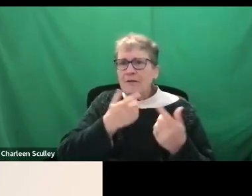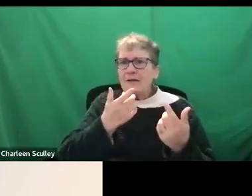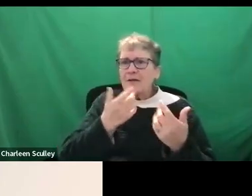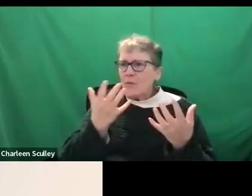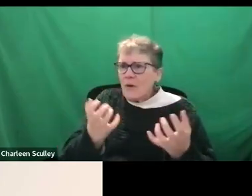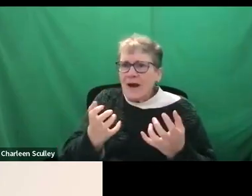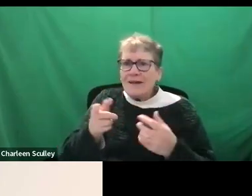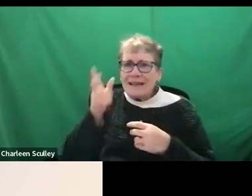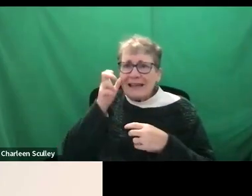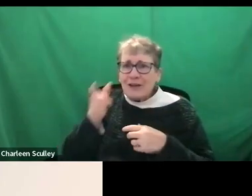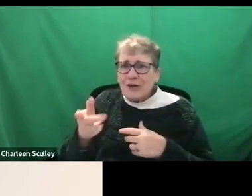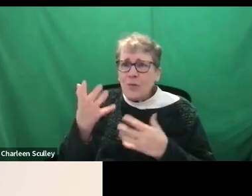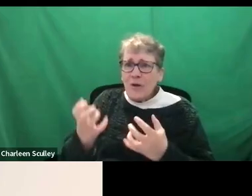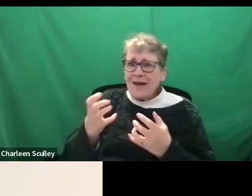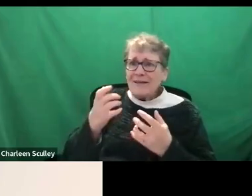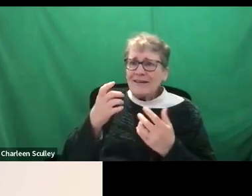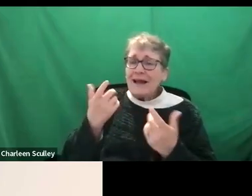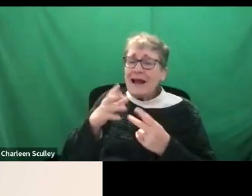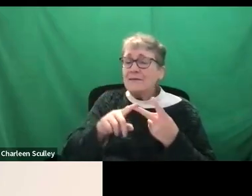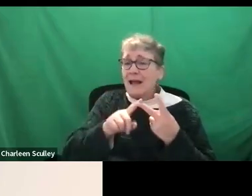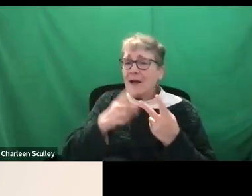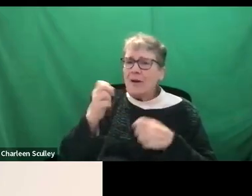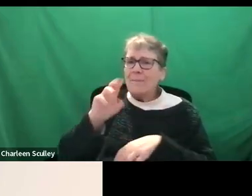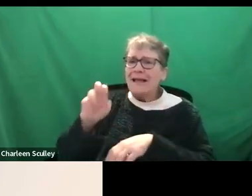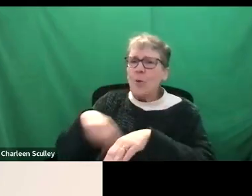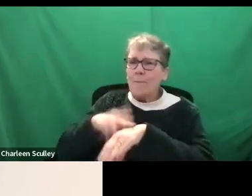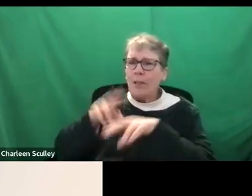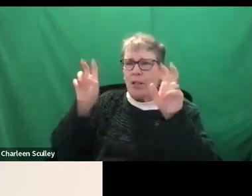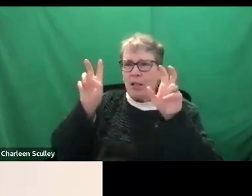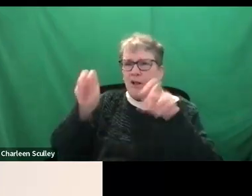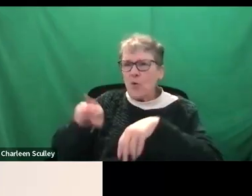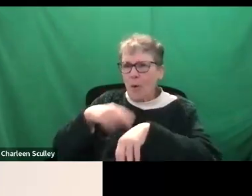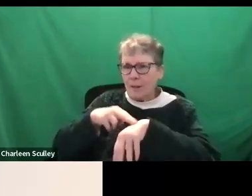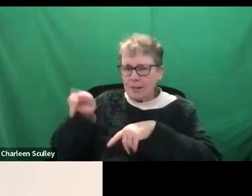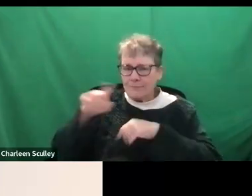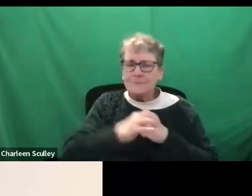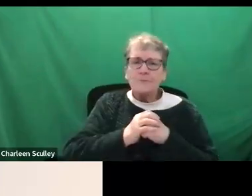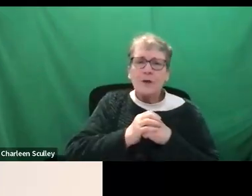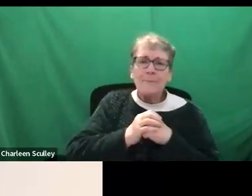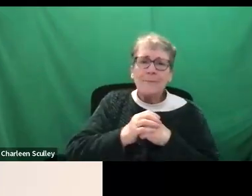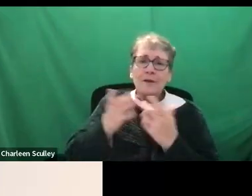And that tends to be a big sticking point for them that they want to hear their child